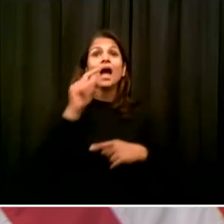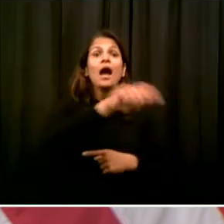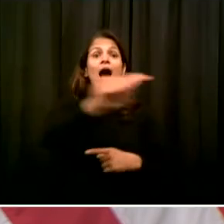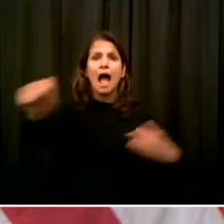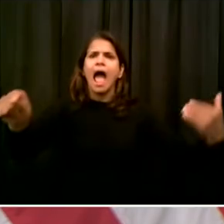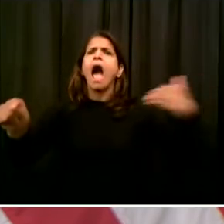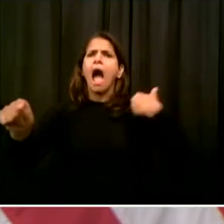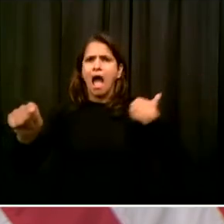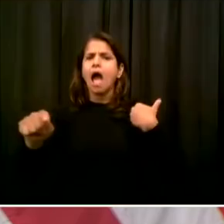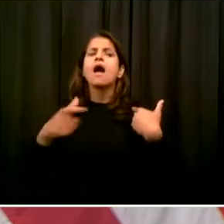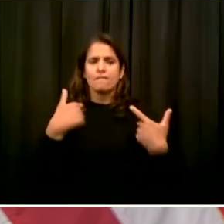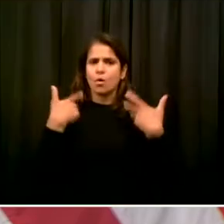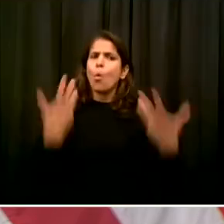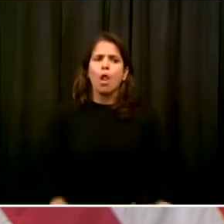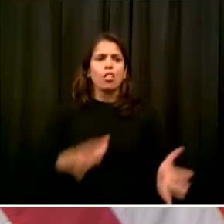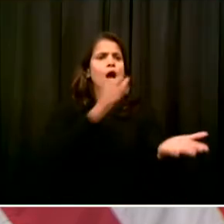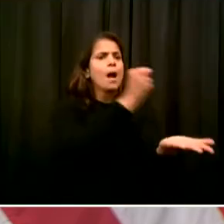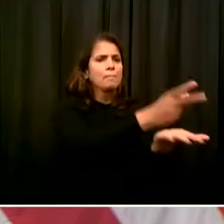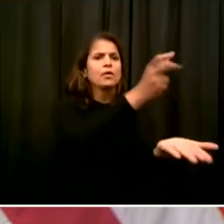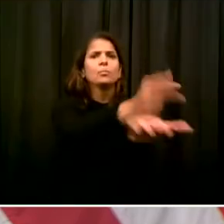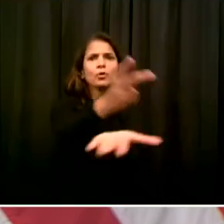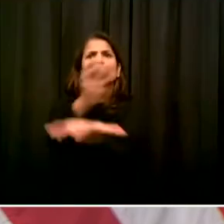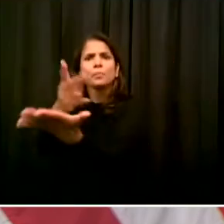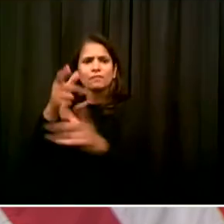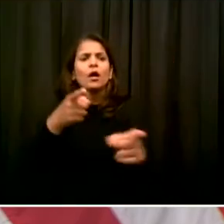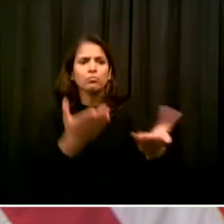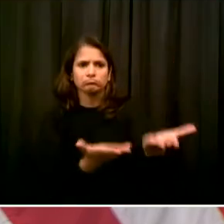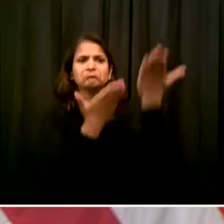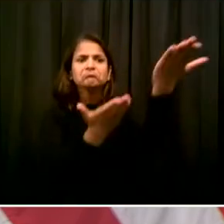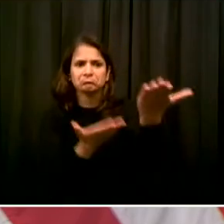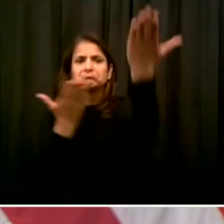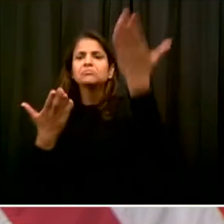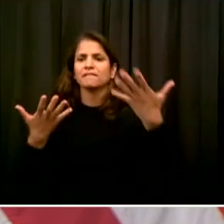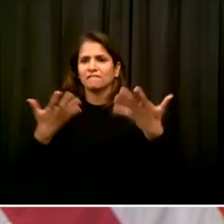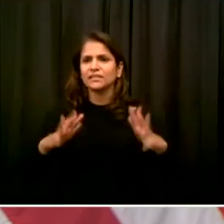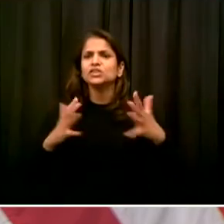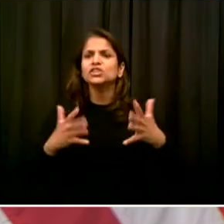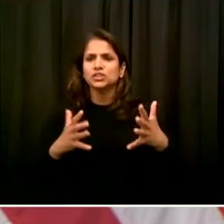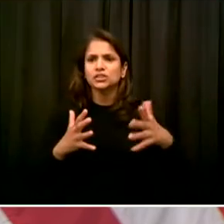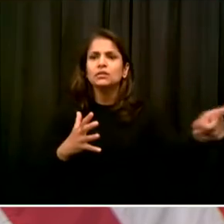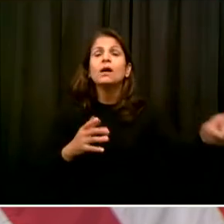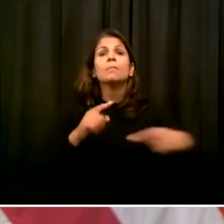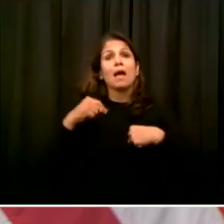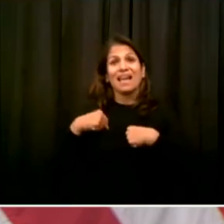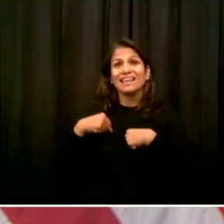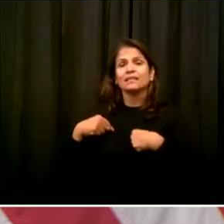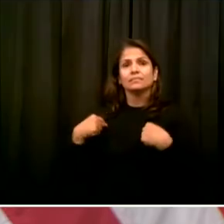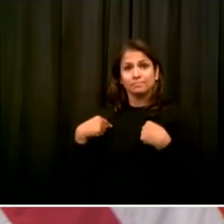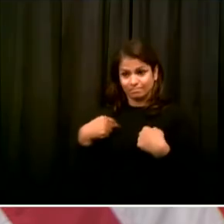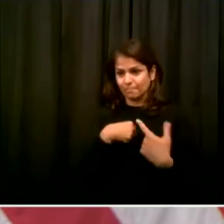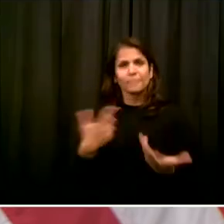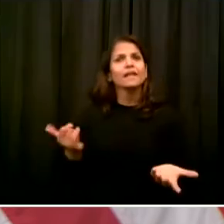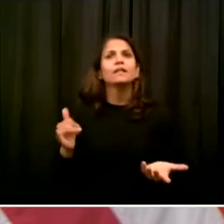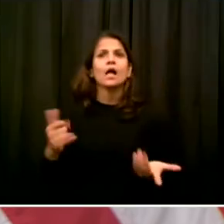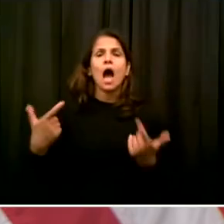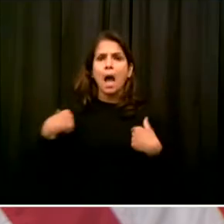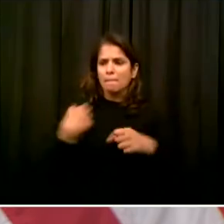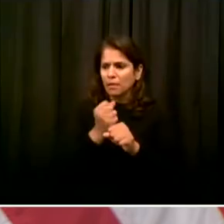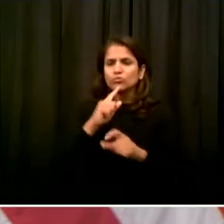THOE SMOELDS, INCLUDED USE OF OUTER SPACE. SO THERE ARE HUNDREDS OF SCHOOLS THAT HAVE ALREADY HAD THEIR LEARNING MODELS PROD.